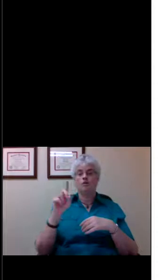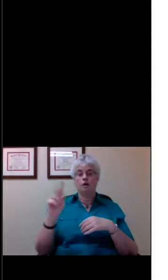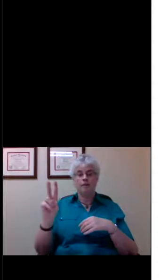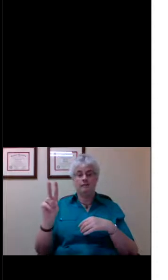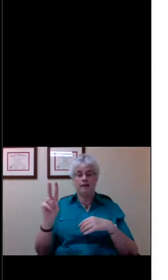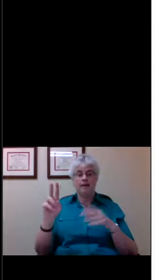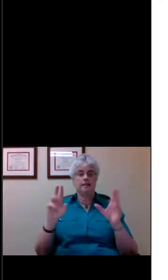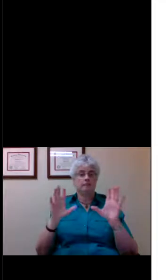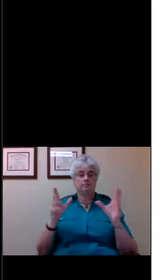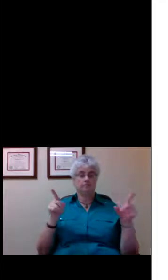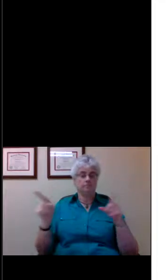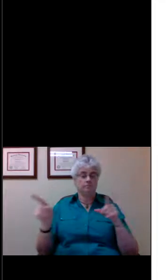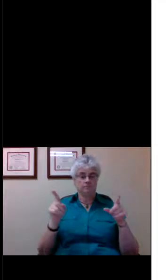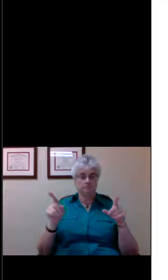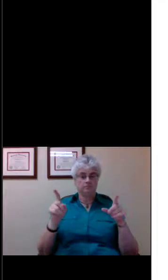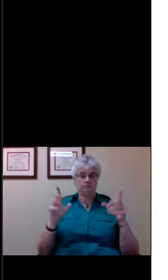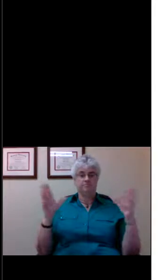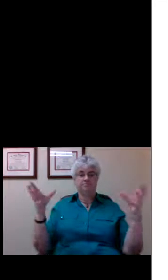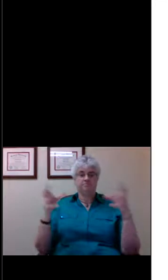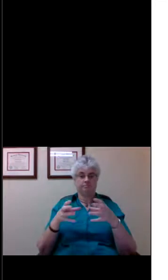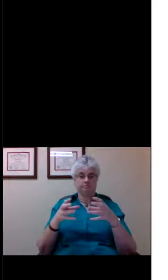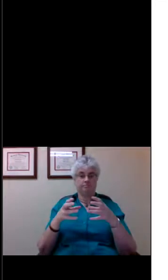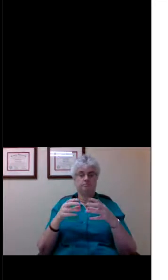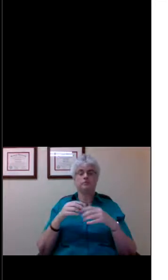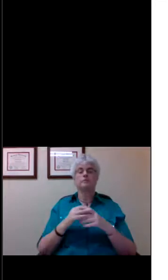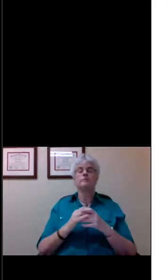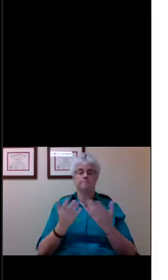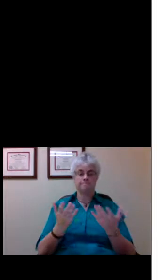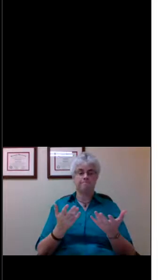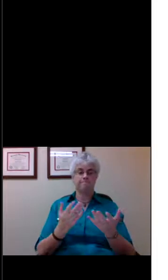of whether its sexual violence or domestic violence. Either/or. We want to make sure